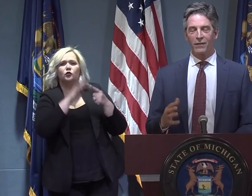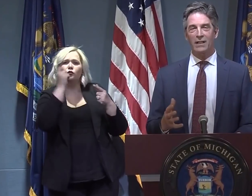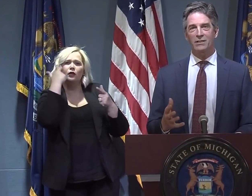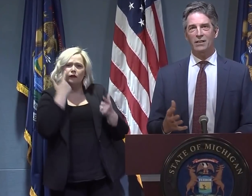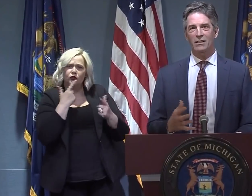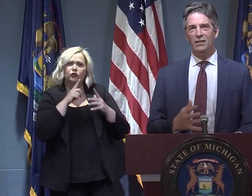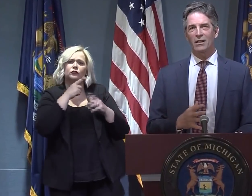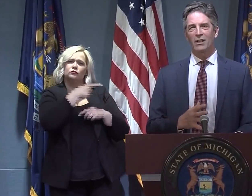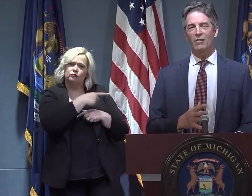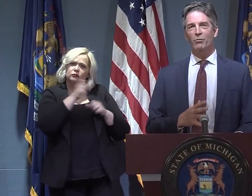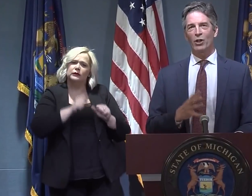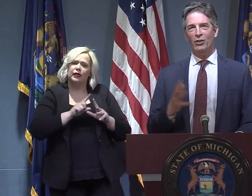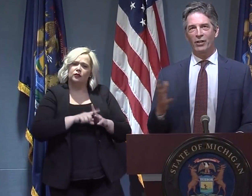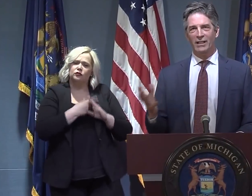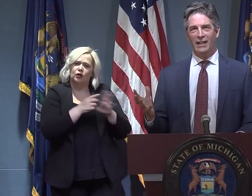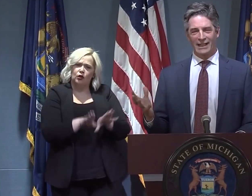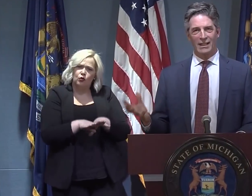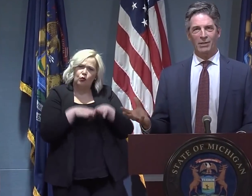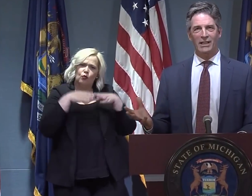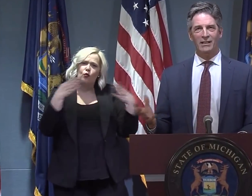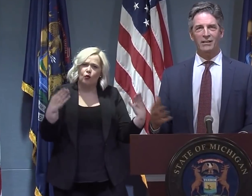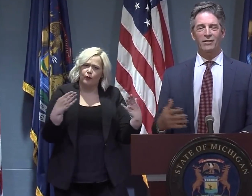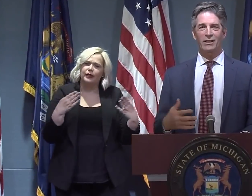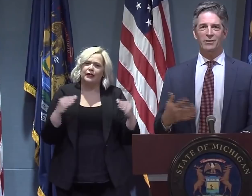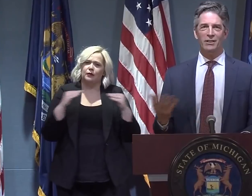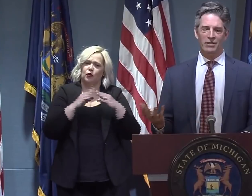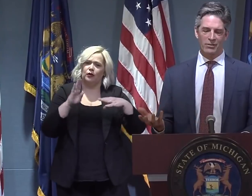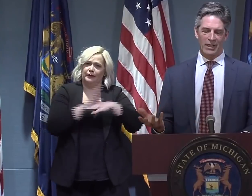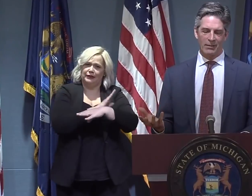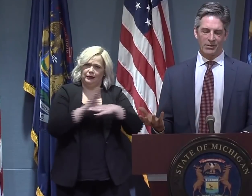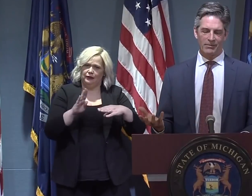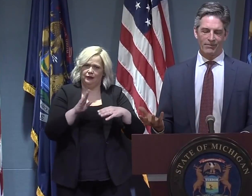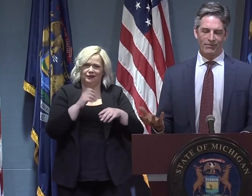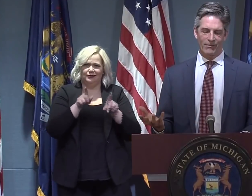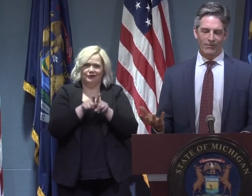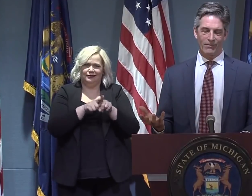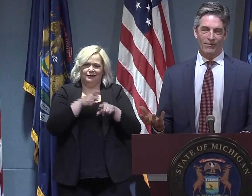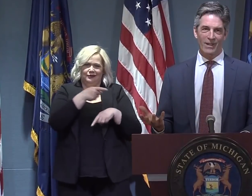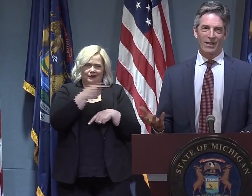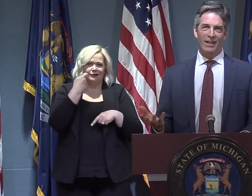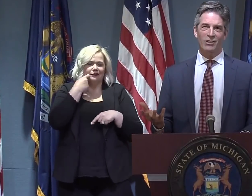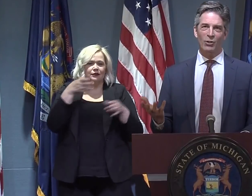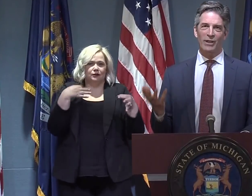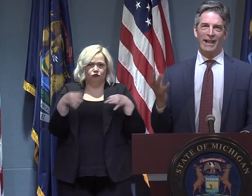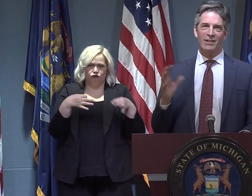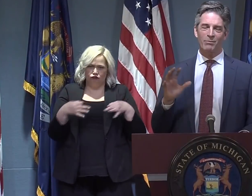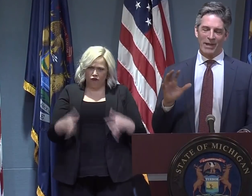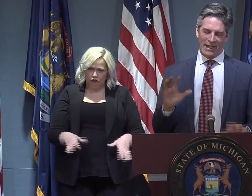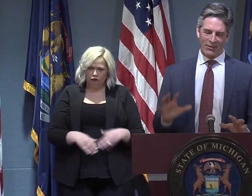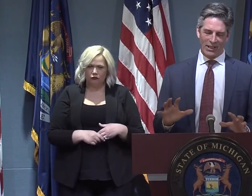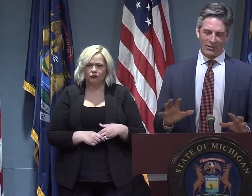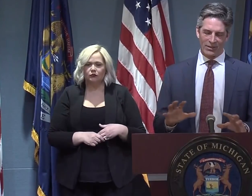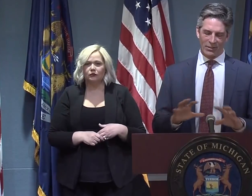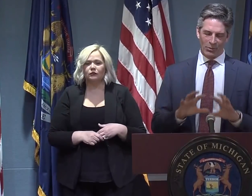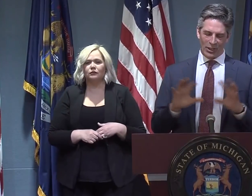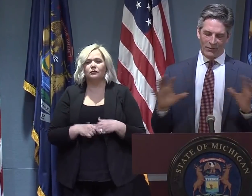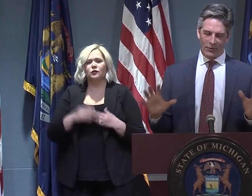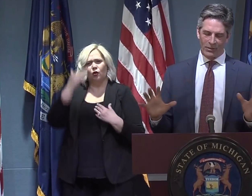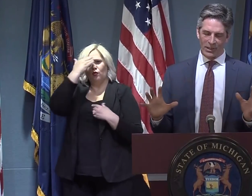ADVISE THE GOVERNOR AND ENABLE HER TO USE THIS FRAMEWORK TO BEGIN THE PHASE IN OF BROADER ECONOMIC ACTIVITY AS SHE